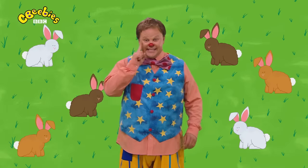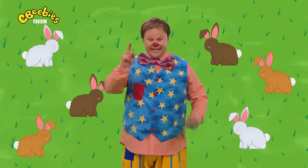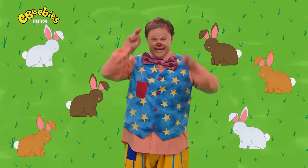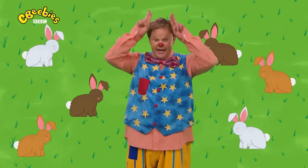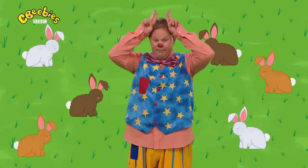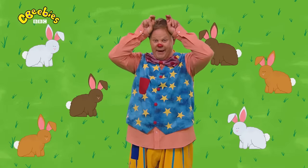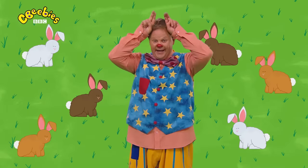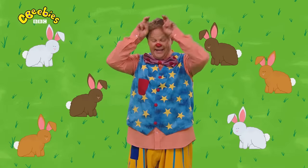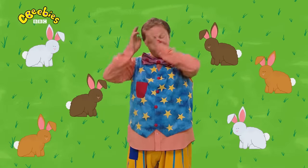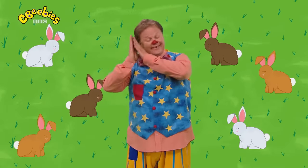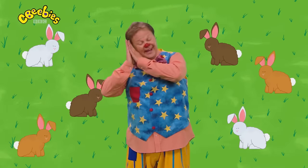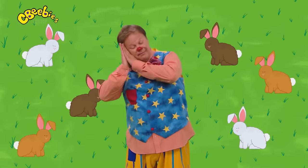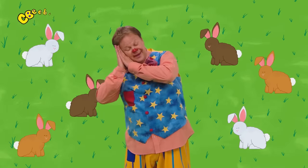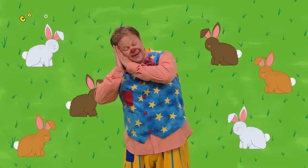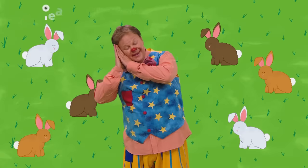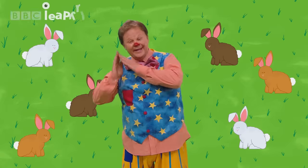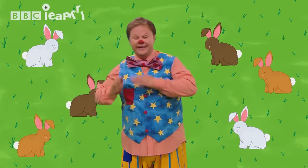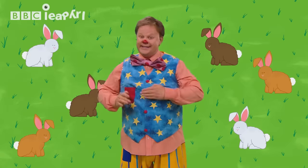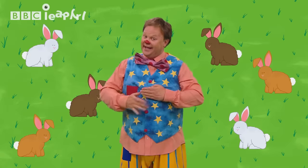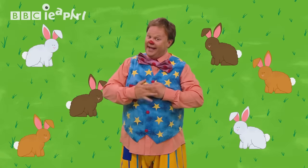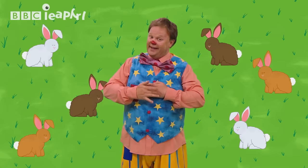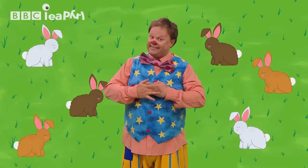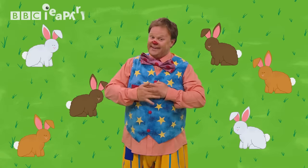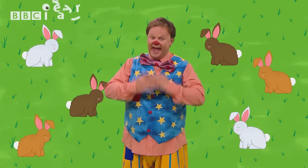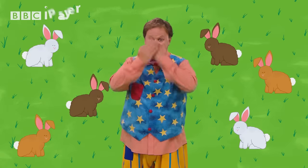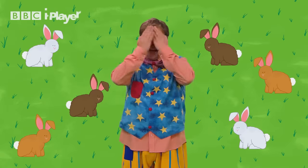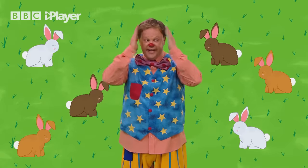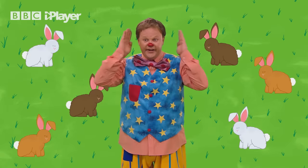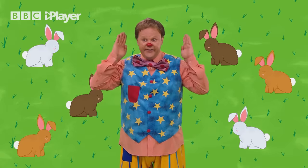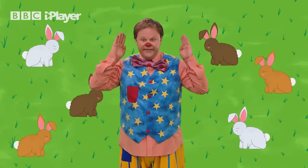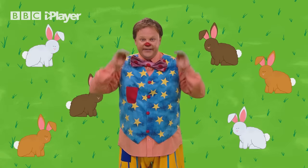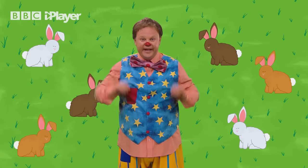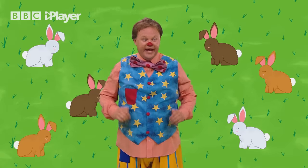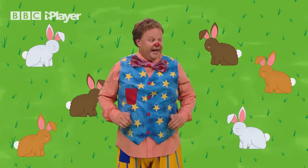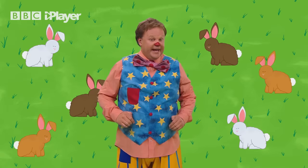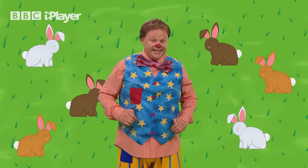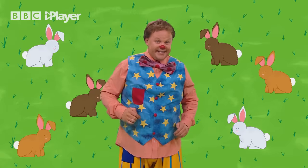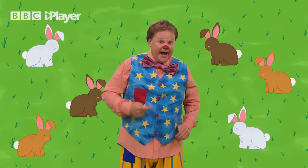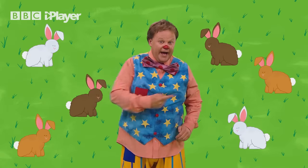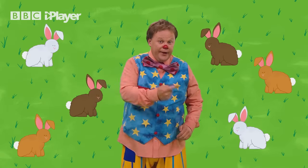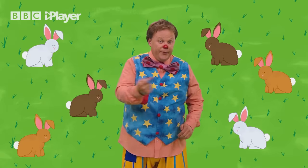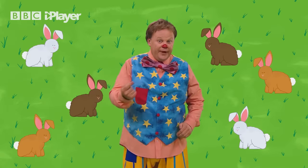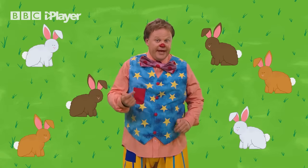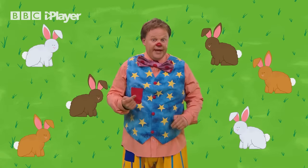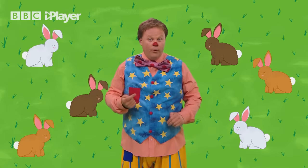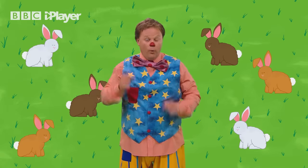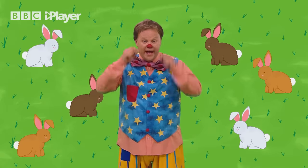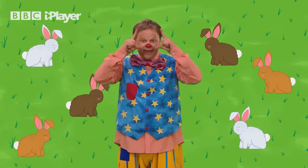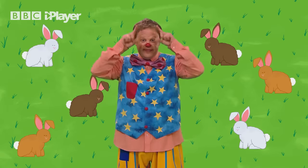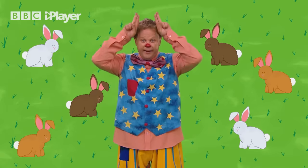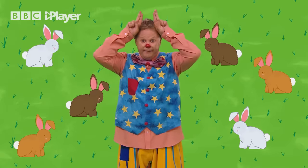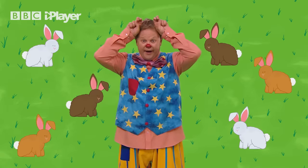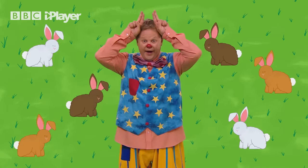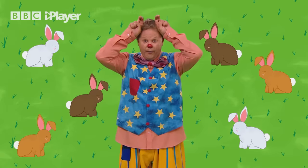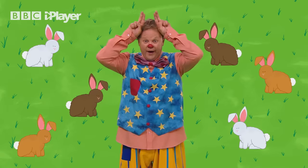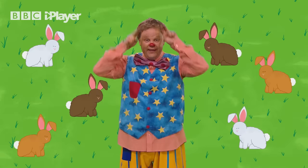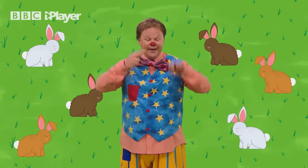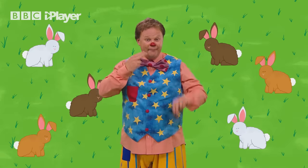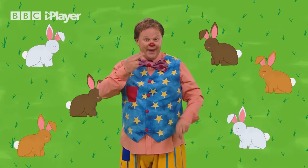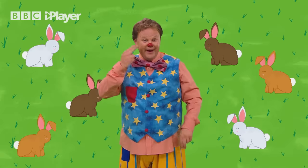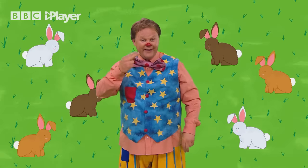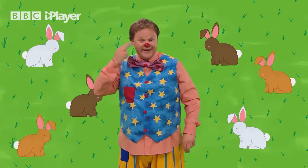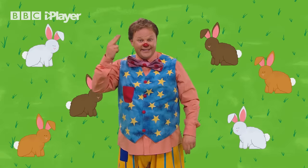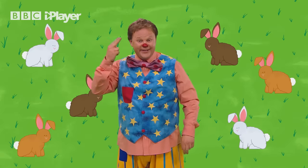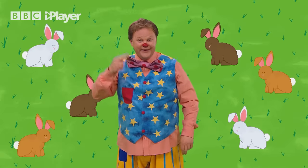see the bunnies sleeping till it's nearly noon shall we wake them with a merry tune